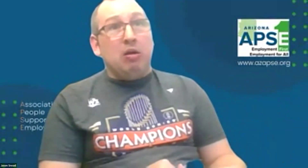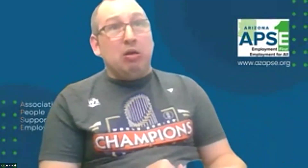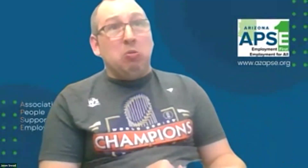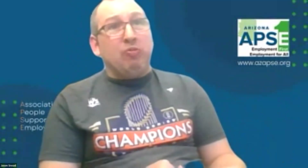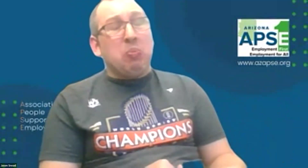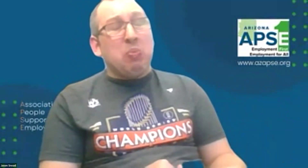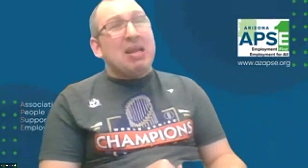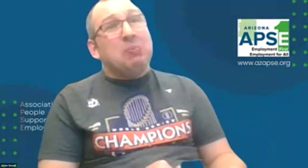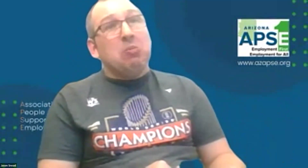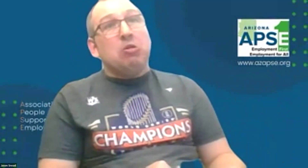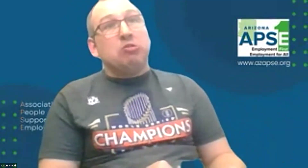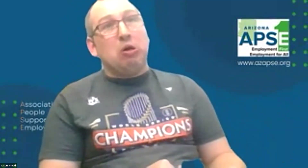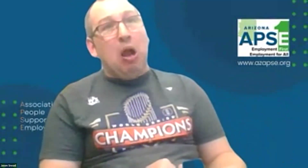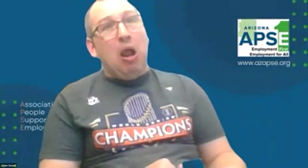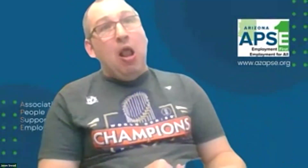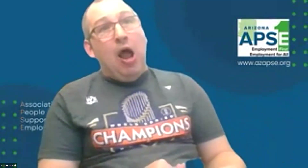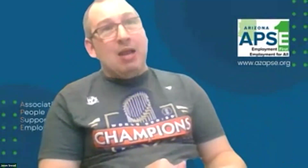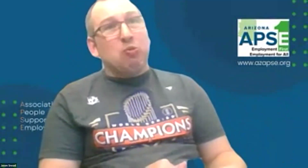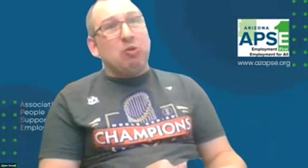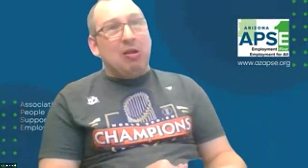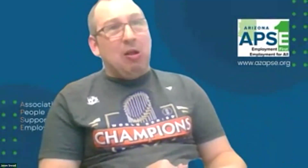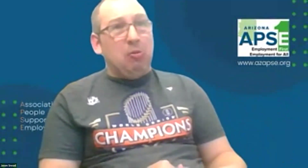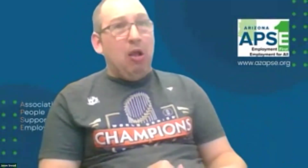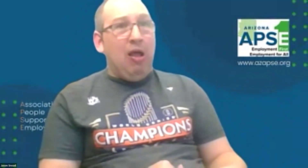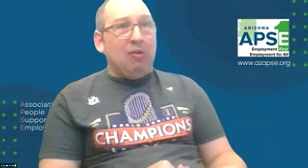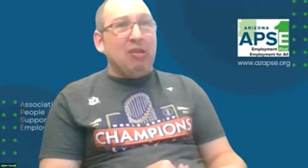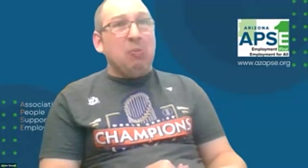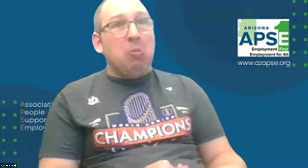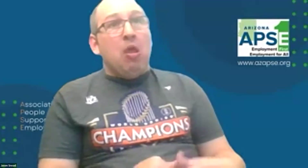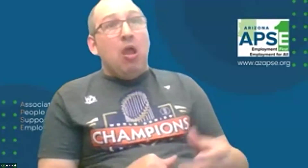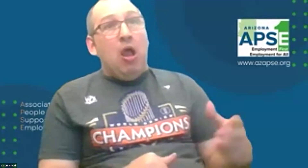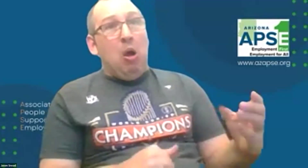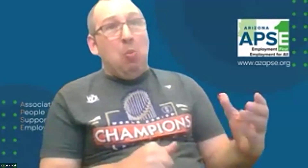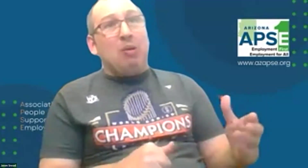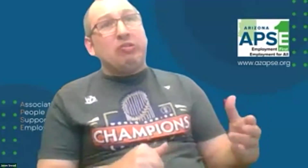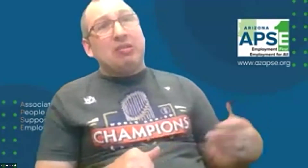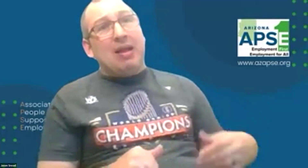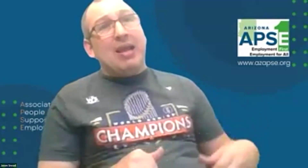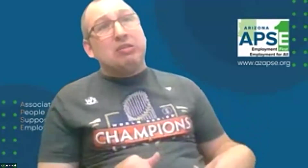IN OUR STAFF MEETING SO I JUST WANT TO SEE MY QUESTION TODAY